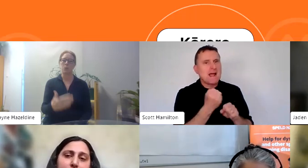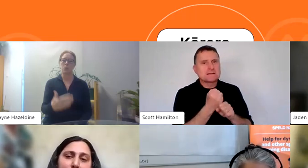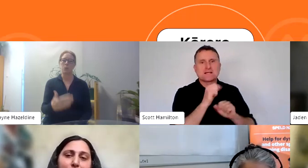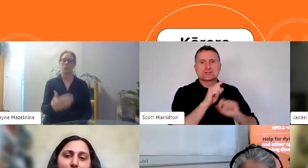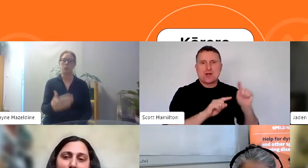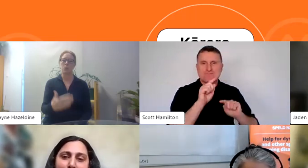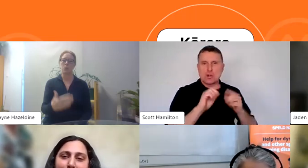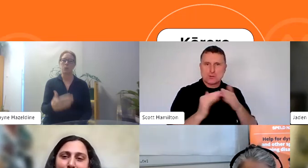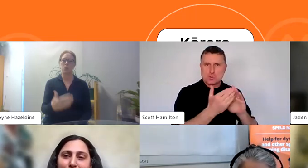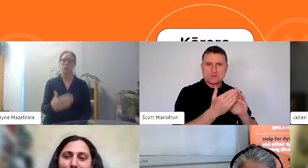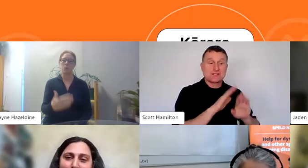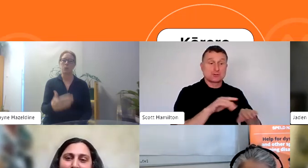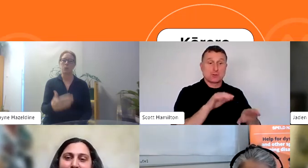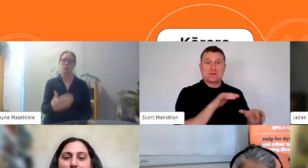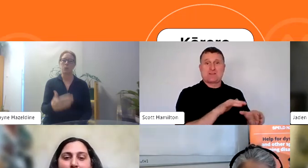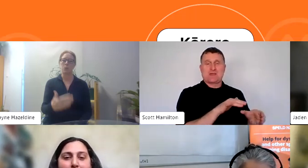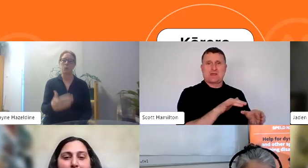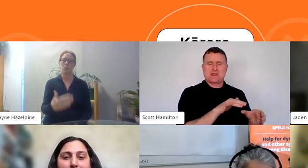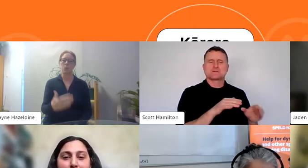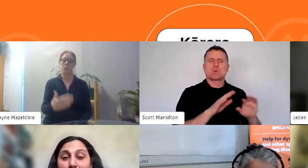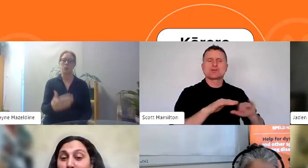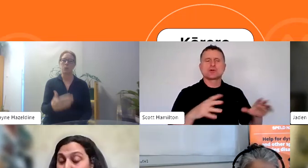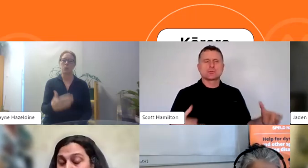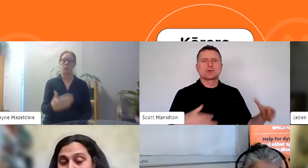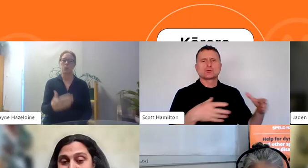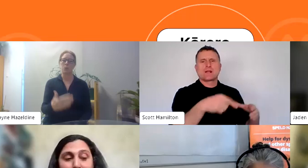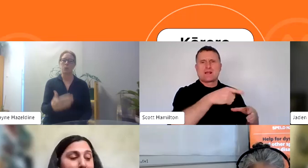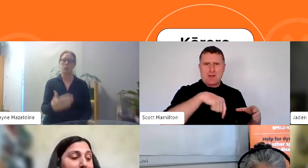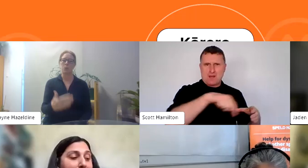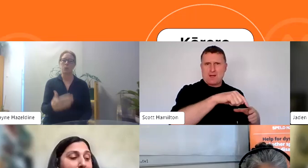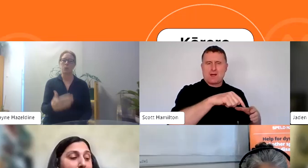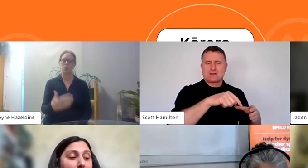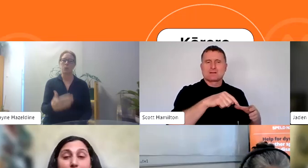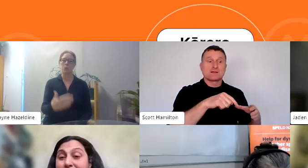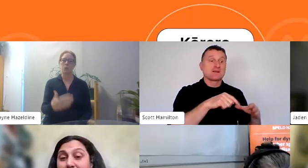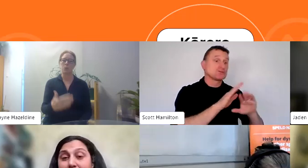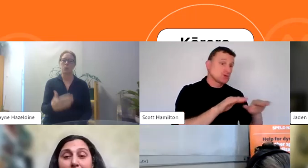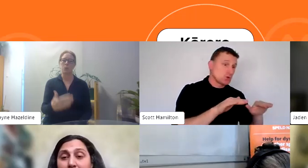sit alongside our children who are disabled and see them being